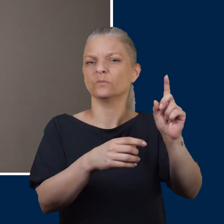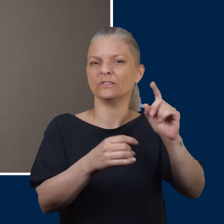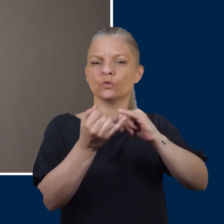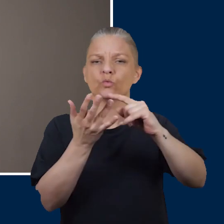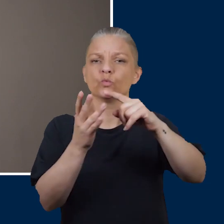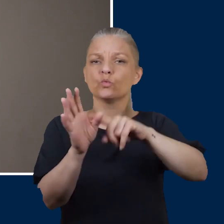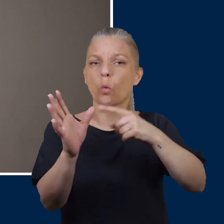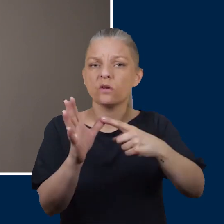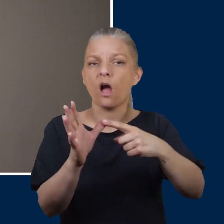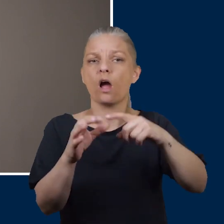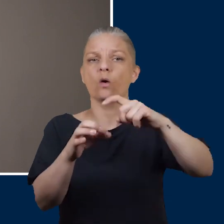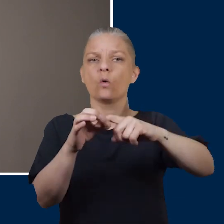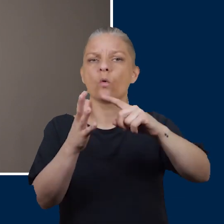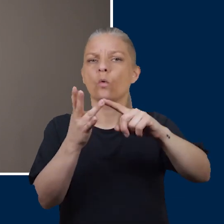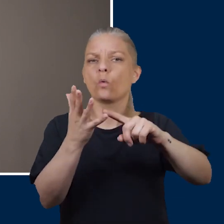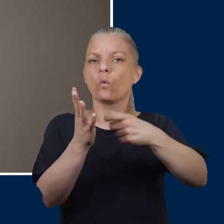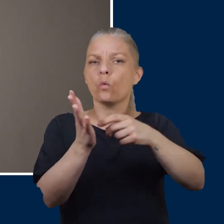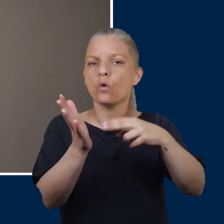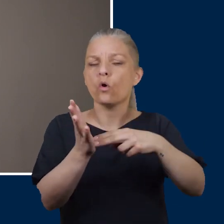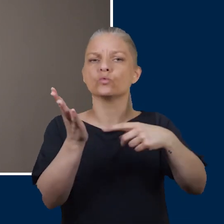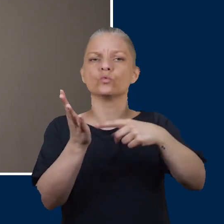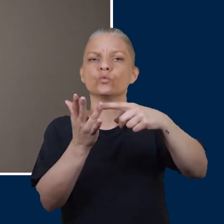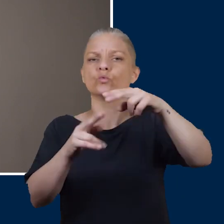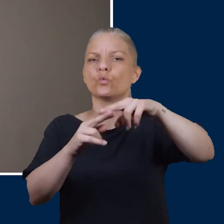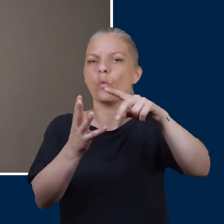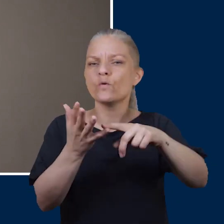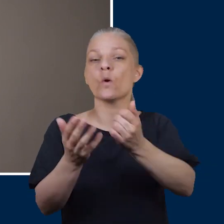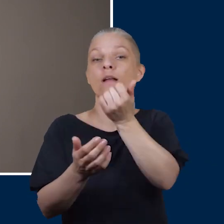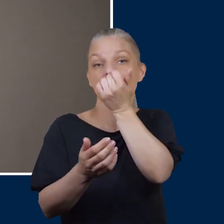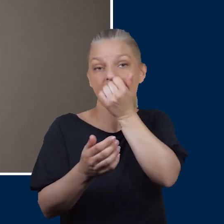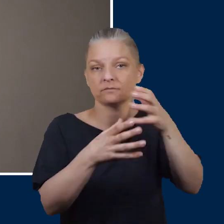We should aim to eat between 2 and 3 medium sized portions from this group